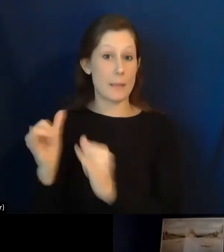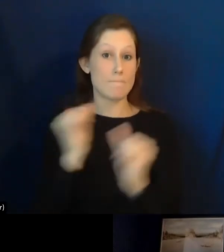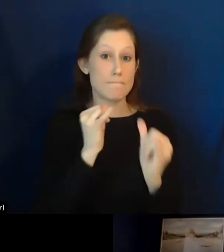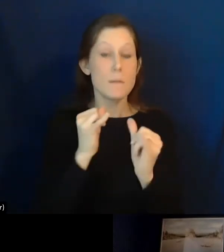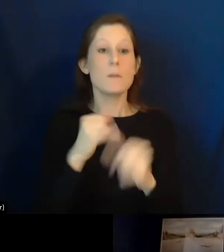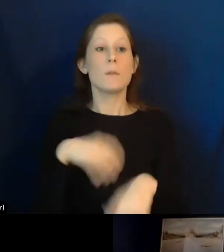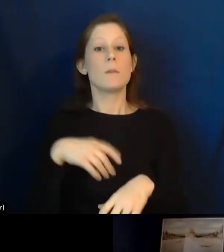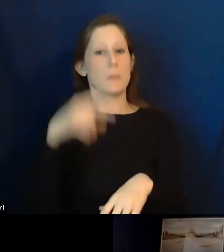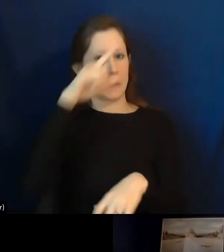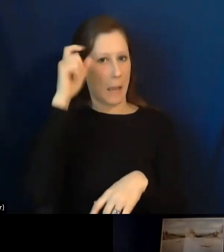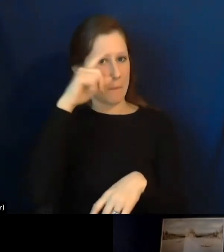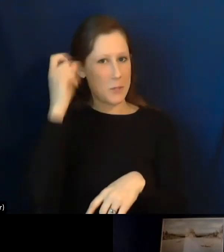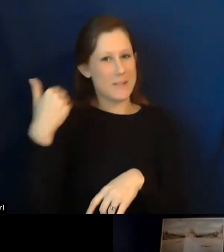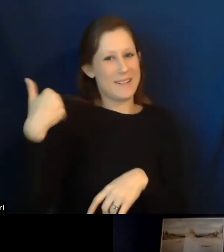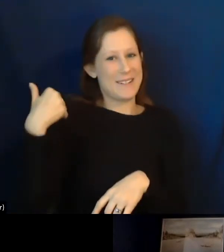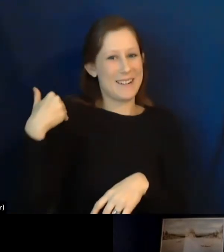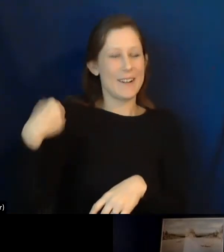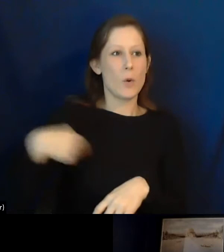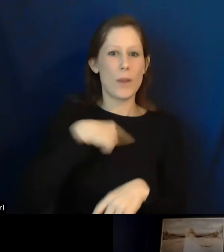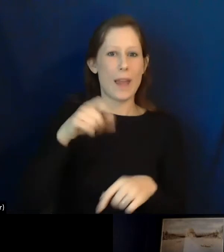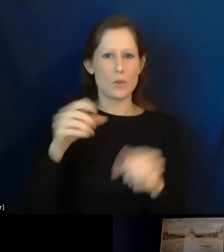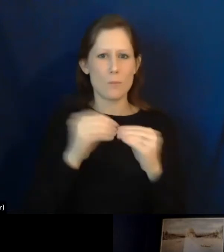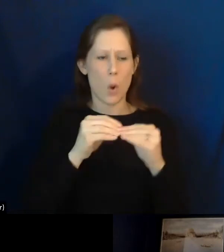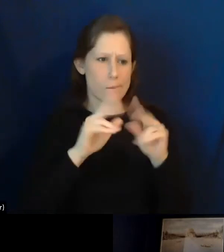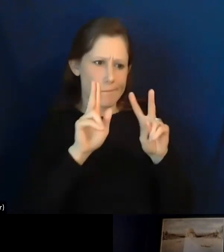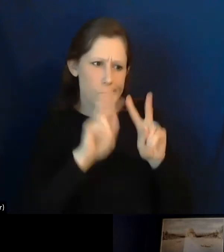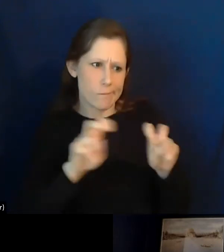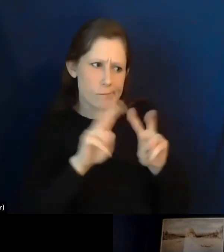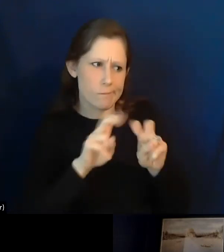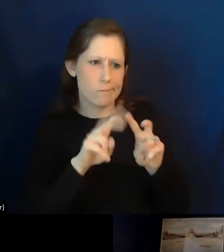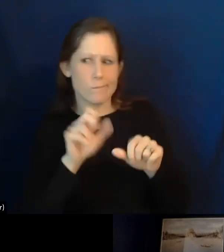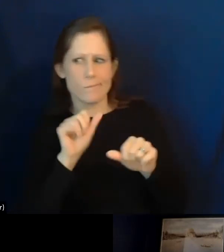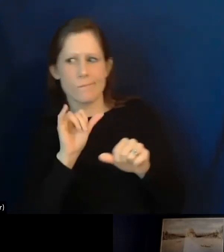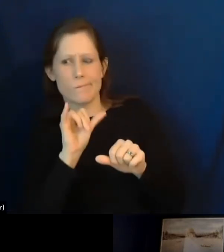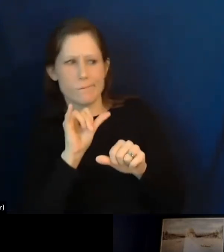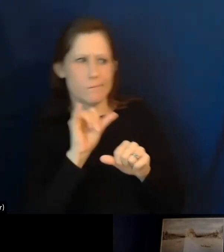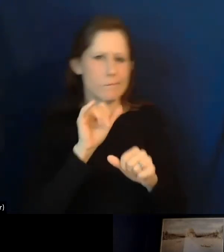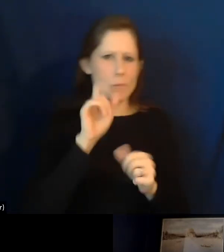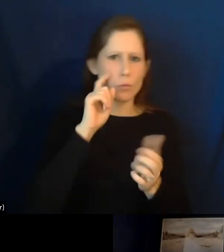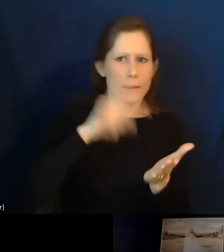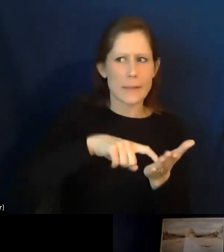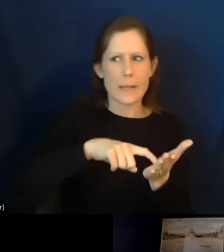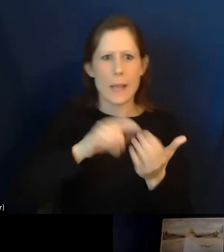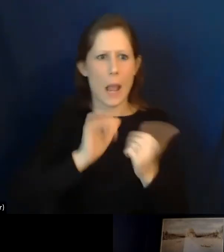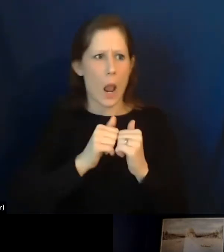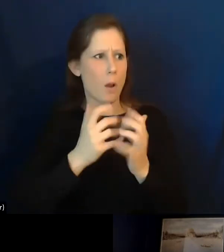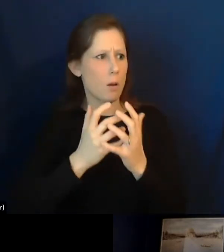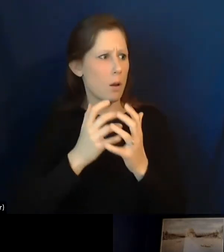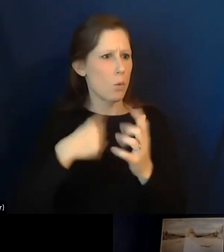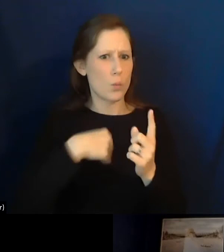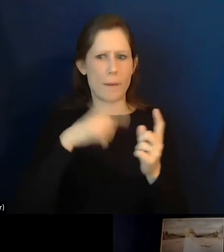the summer we had to take a closer look and recognize how much work we still have to do